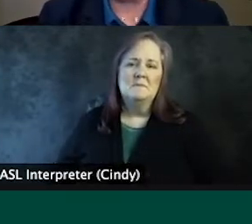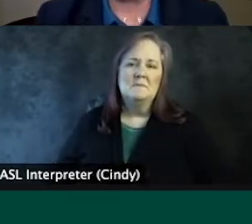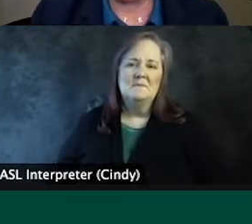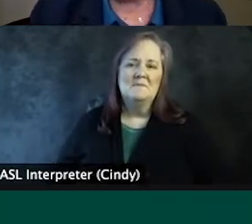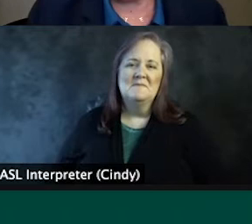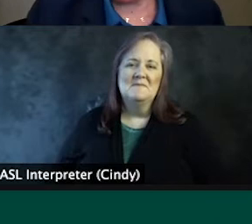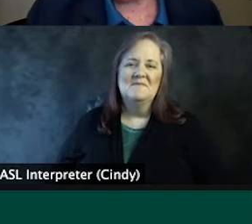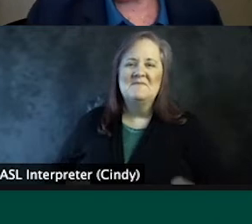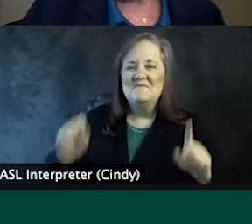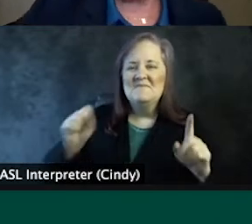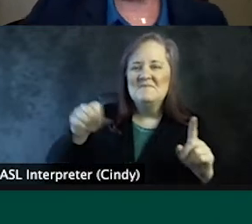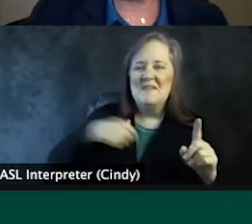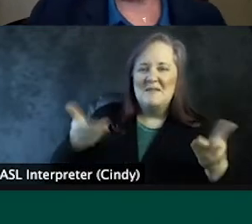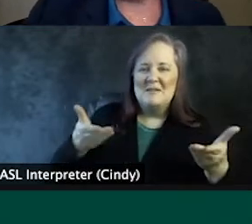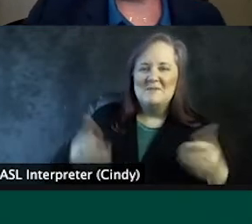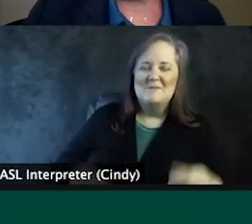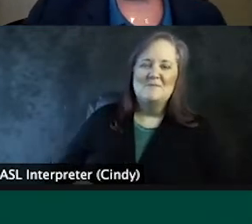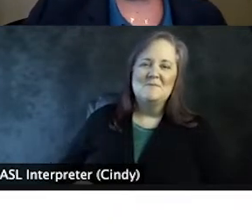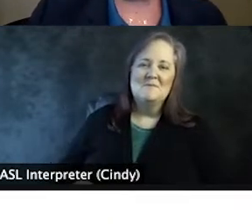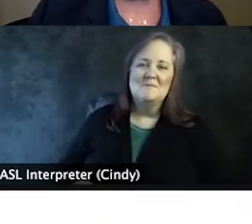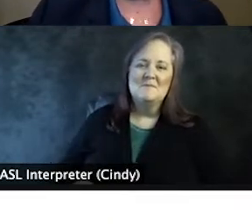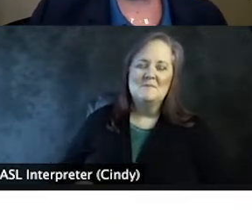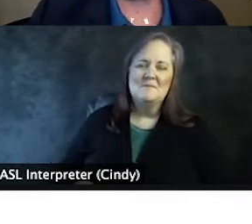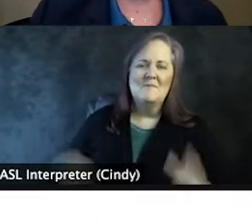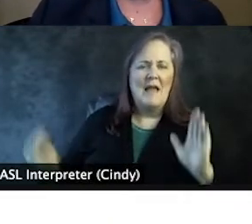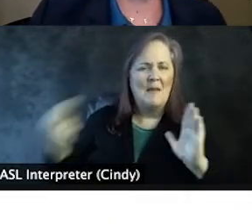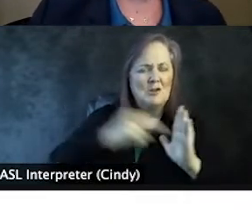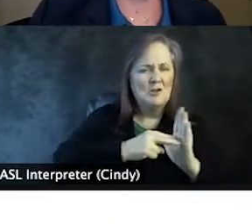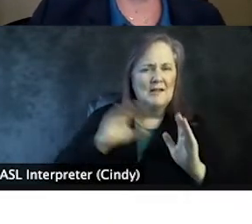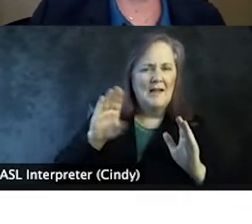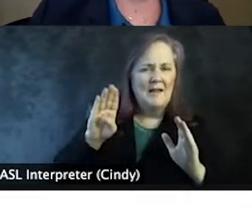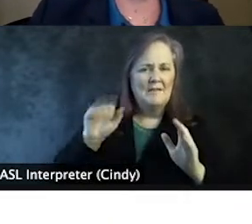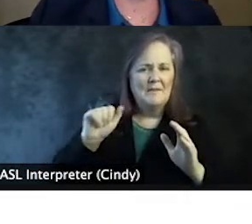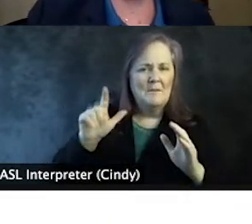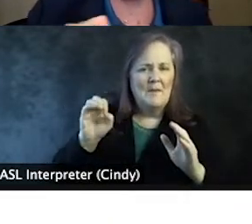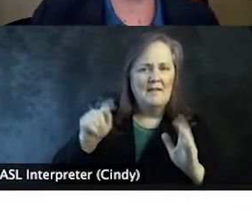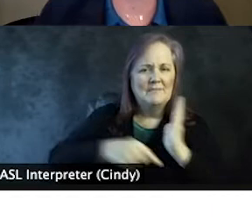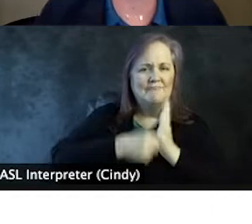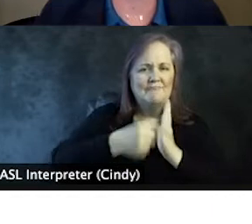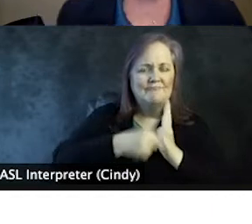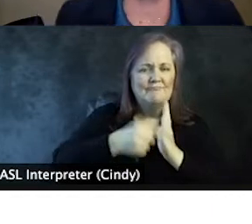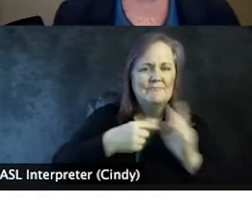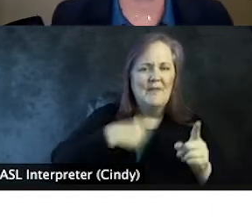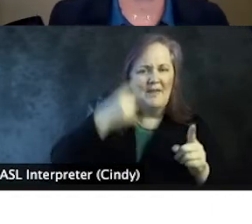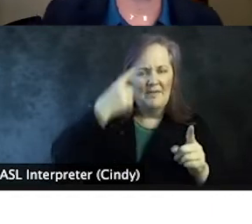Okay, thank you so much. Thanks. Okay, so next, we are moving on to Proposition 19.